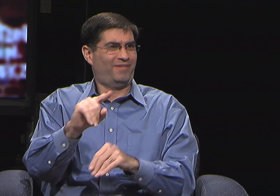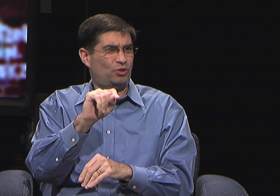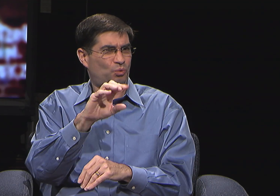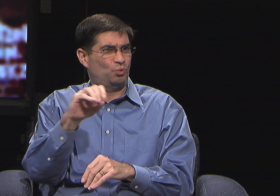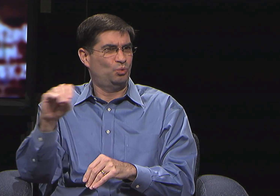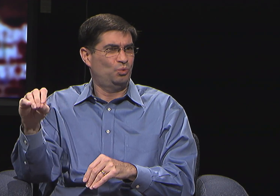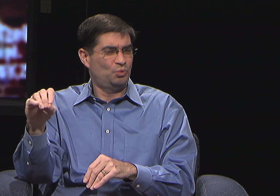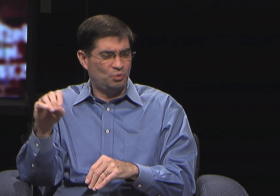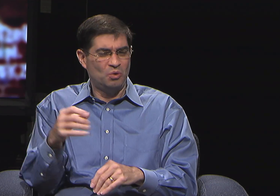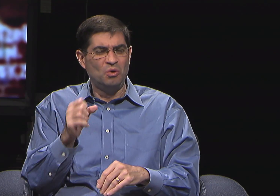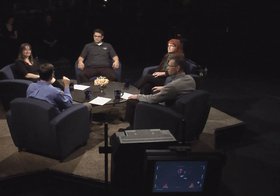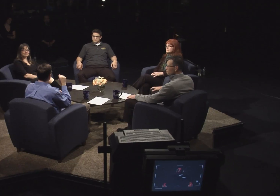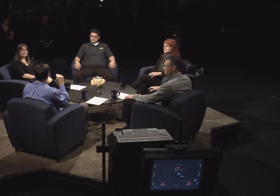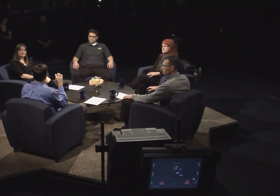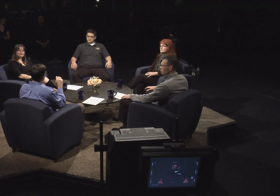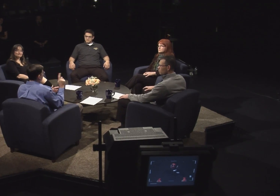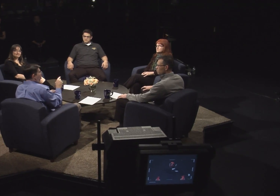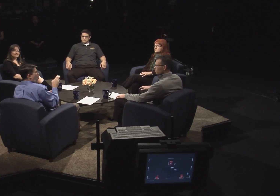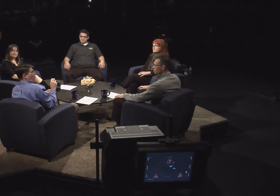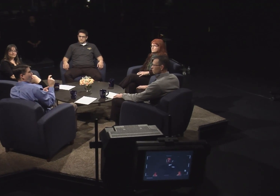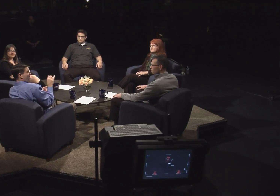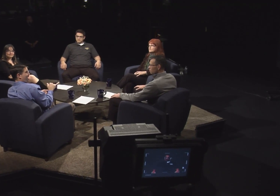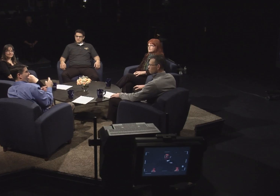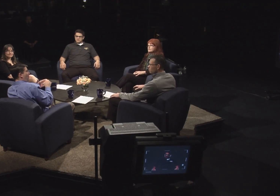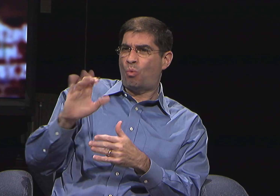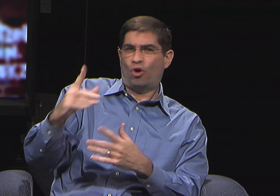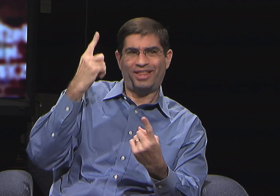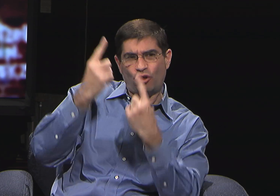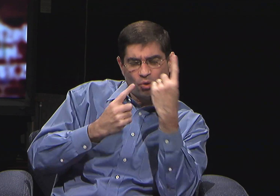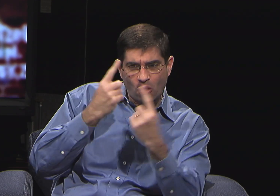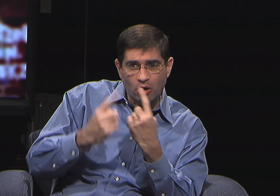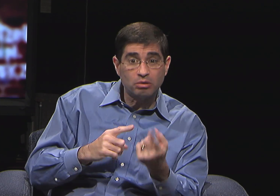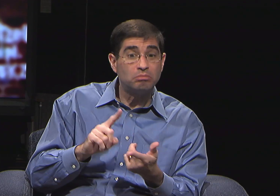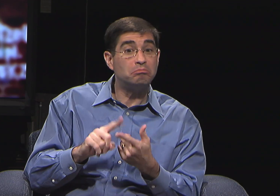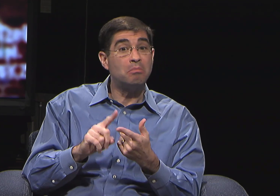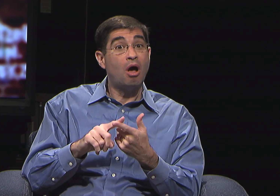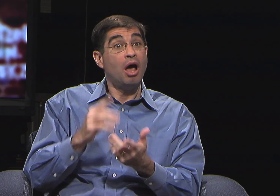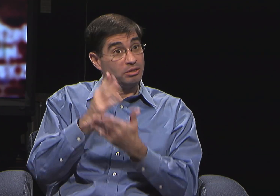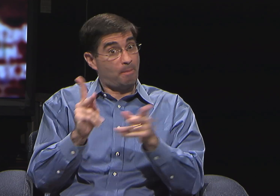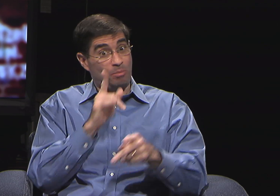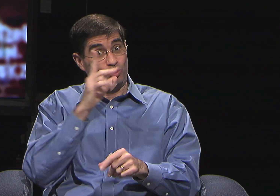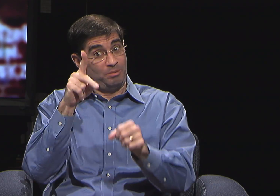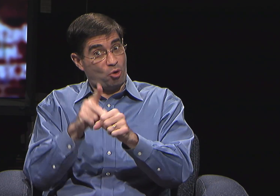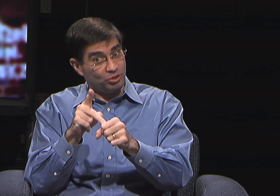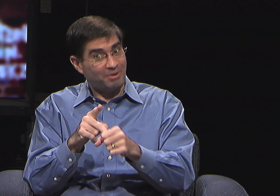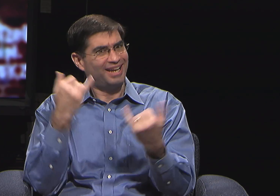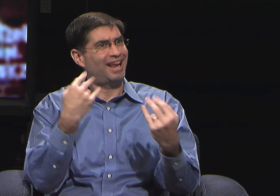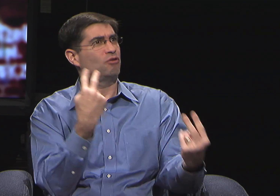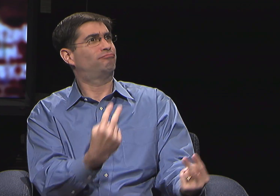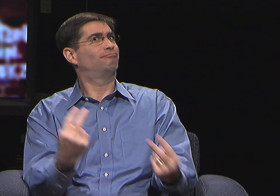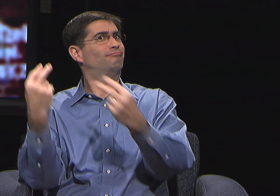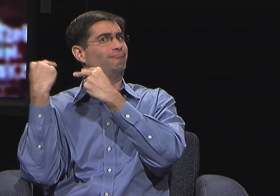but who? Where were they and what were their thoughts? And the people who did participate,